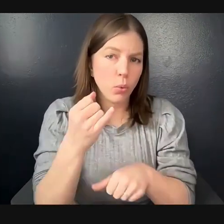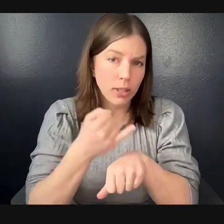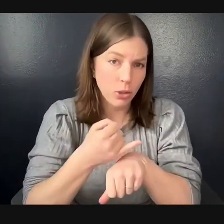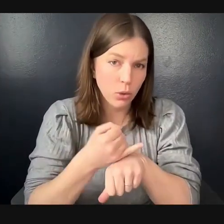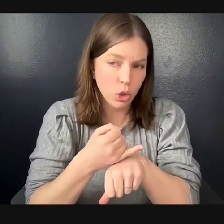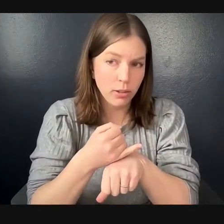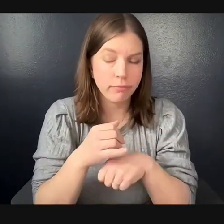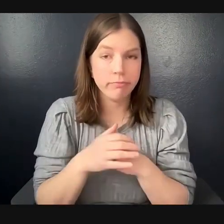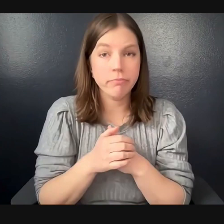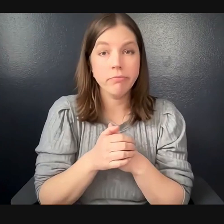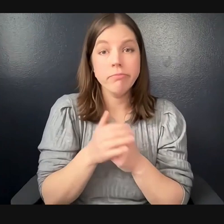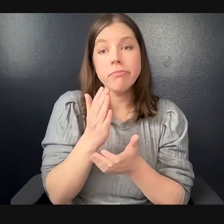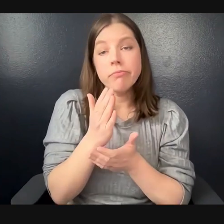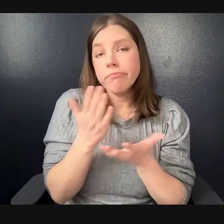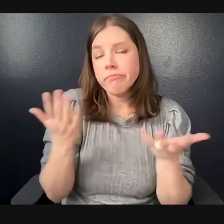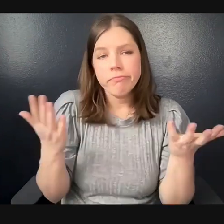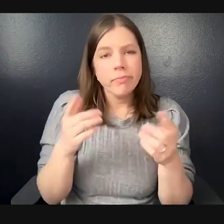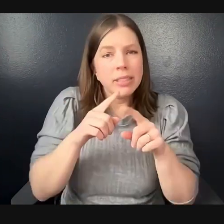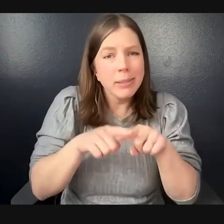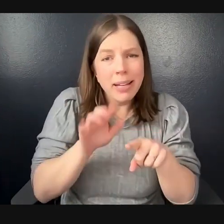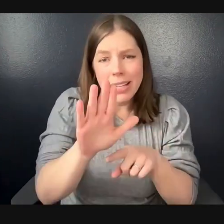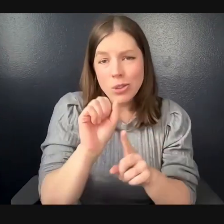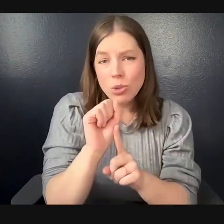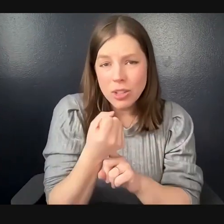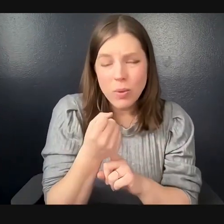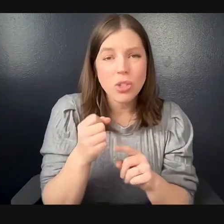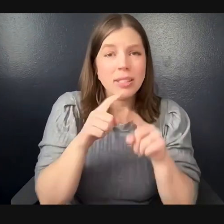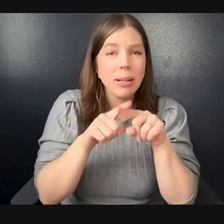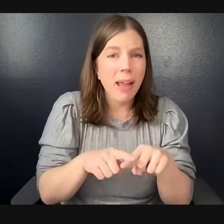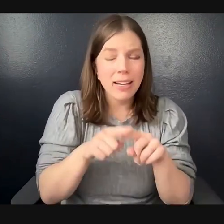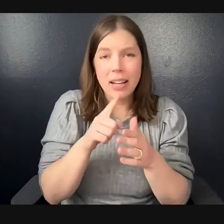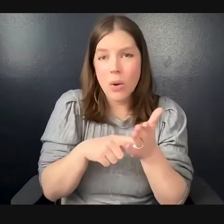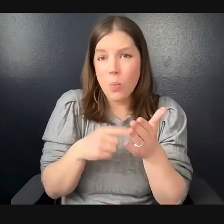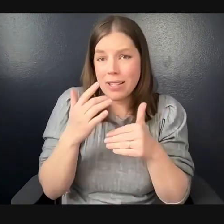That would be processed through your school, through your institution, college, or university.